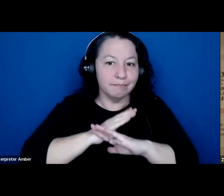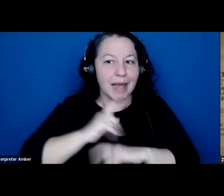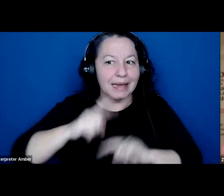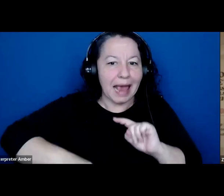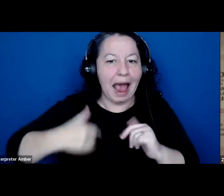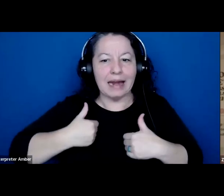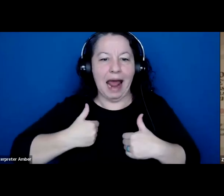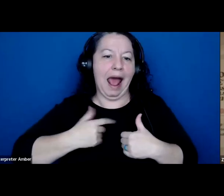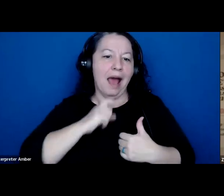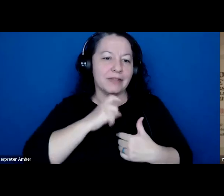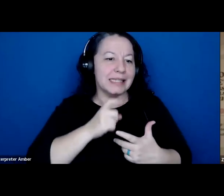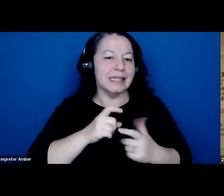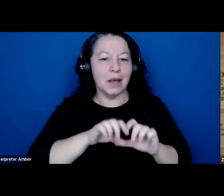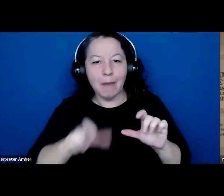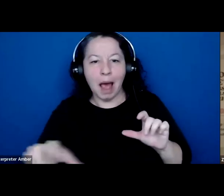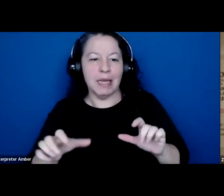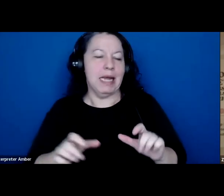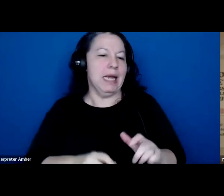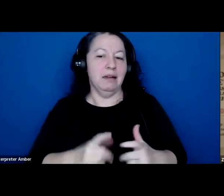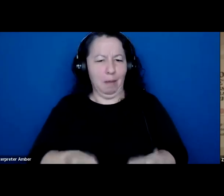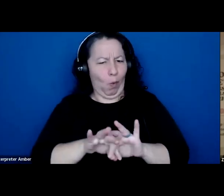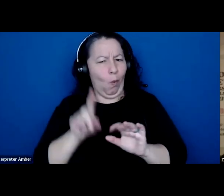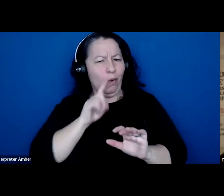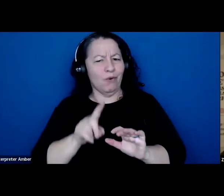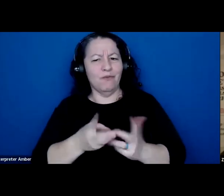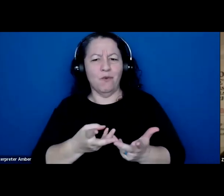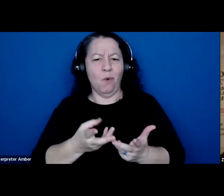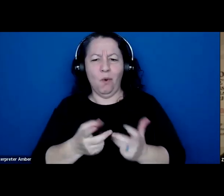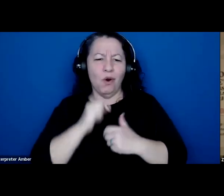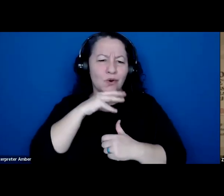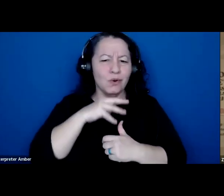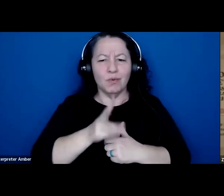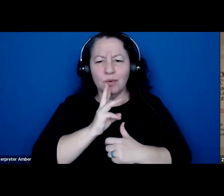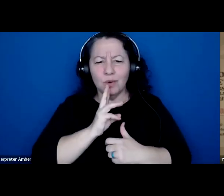which of course, are vital for wastewater treatment. And the lack of this